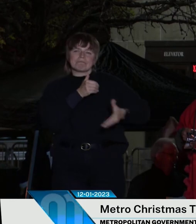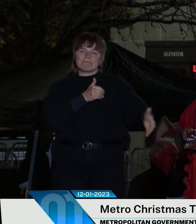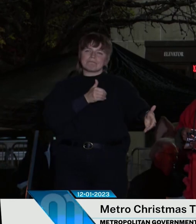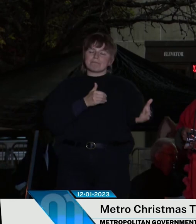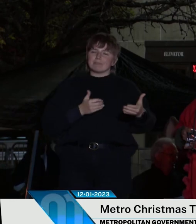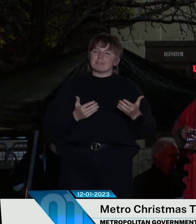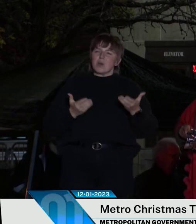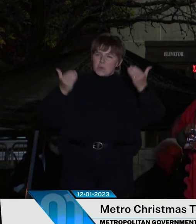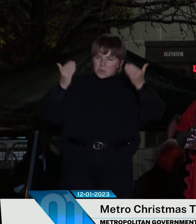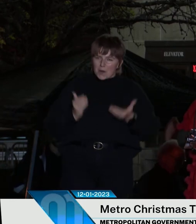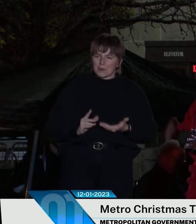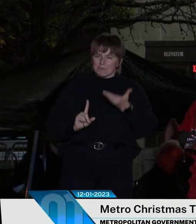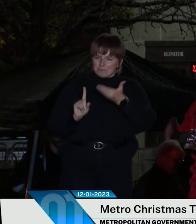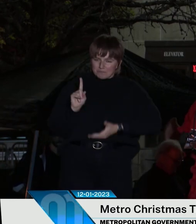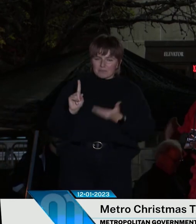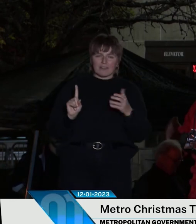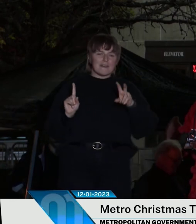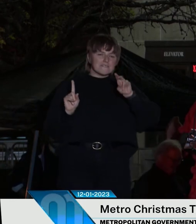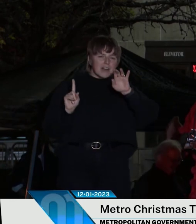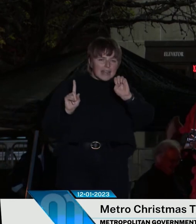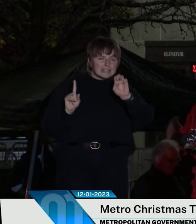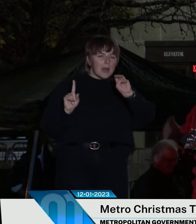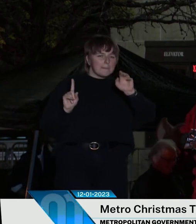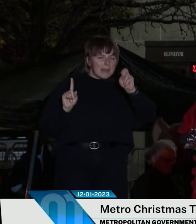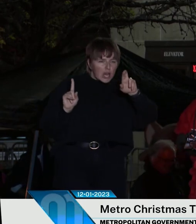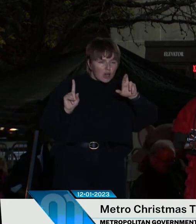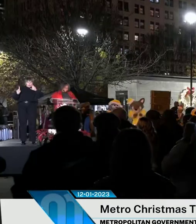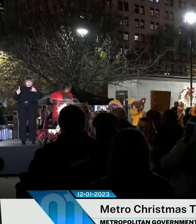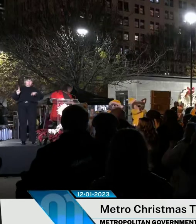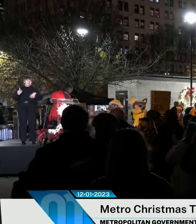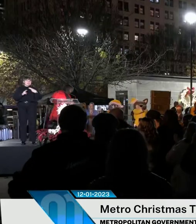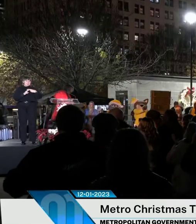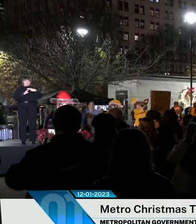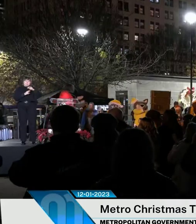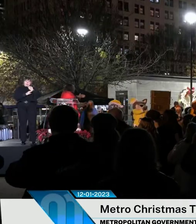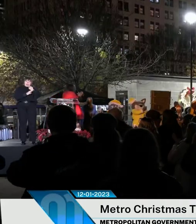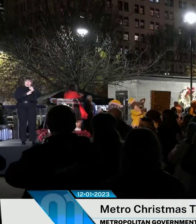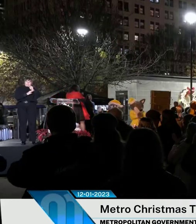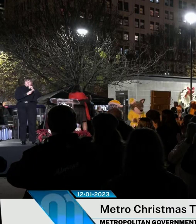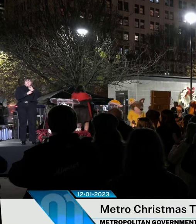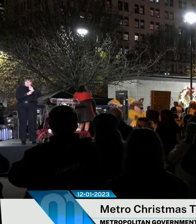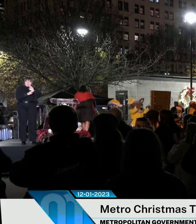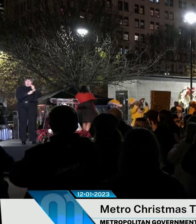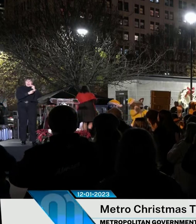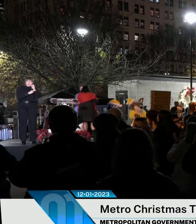DECADE WITH NO SIGNS OF SLOWING DOWN. SO PLEASE HELP ME WELCOME